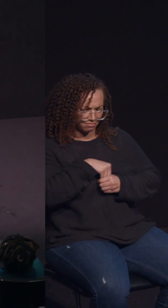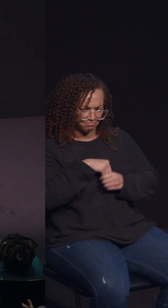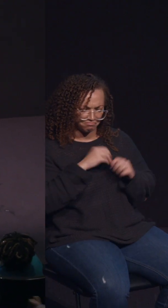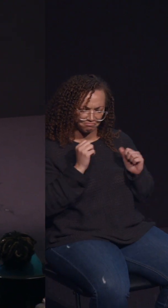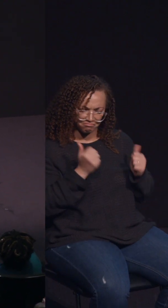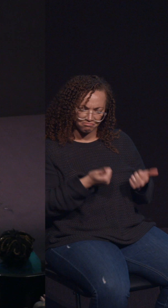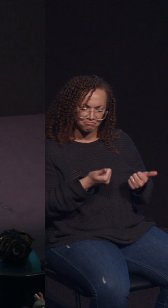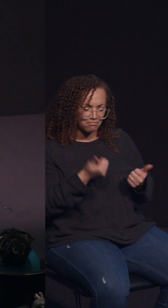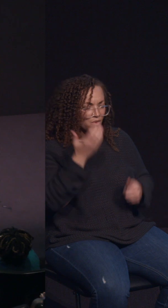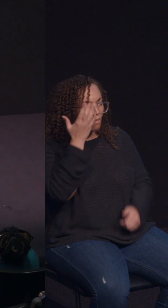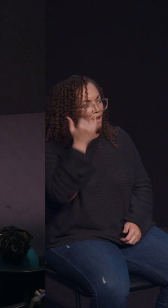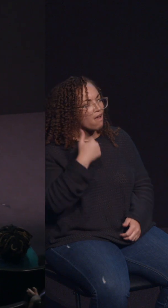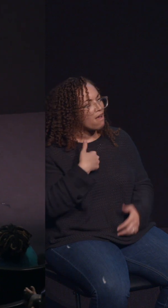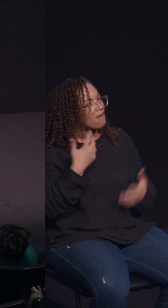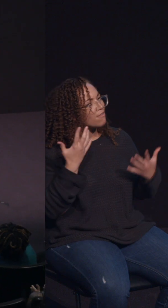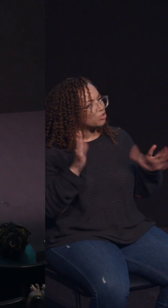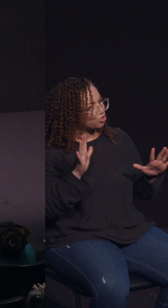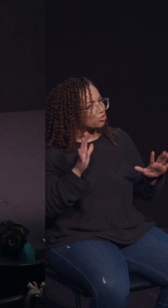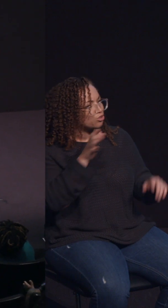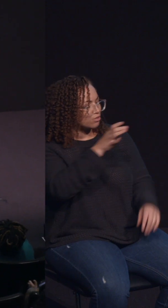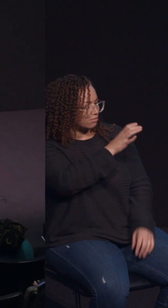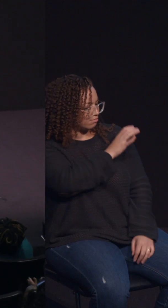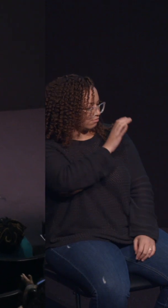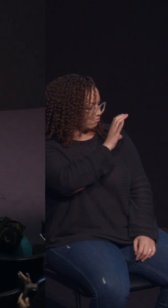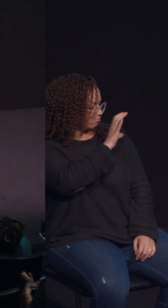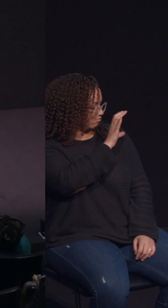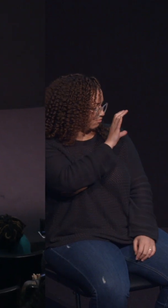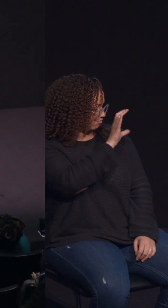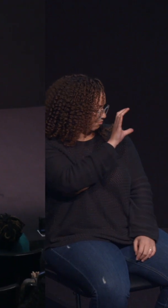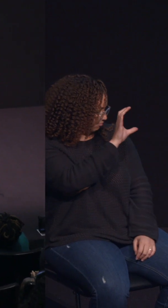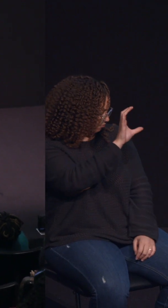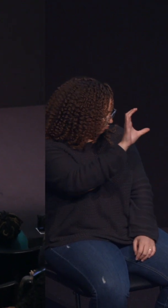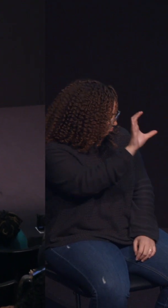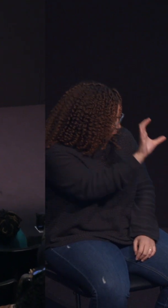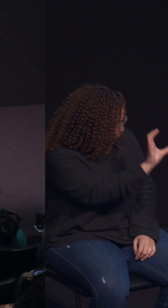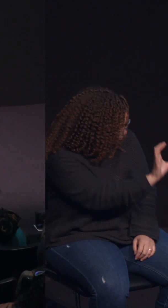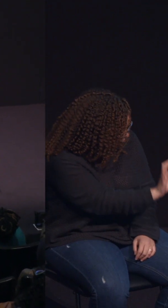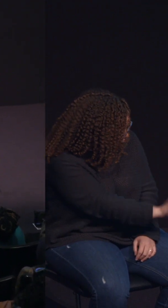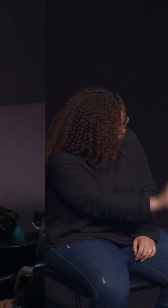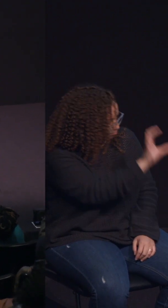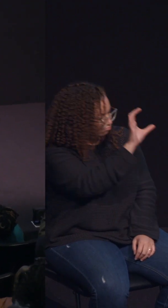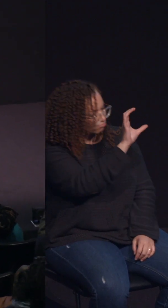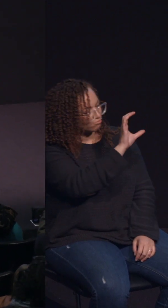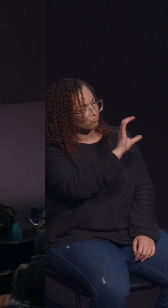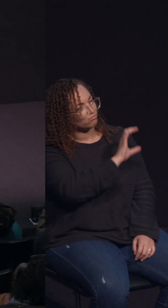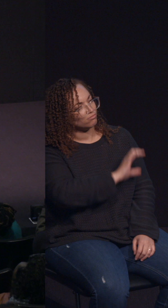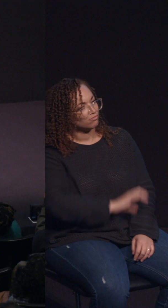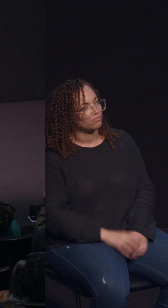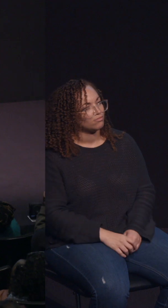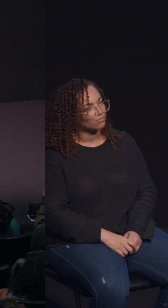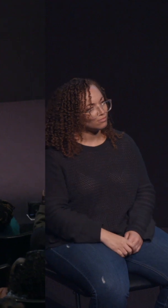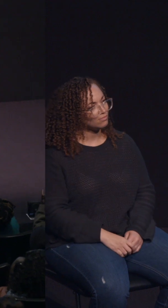Since I laid my burdens down